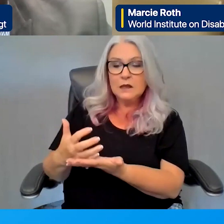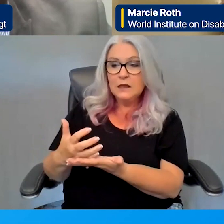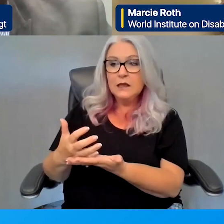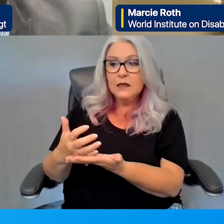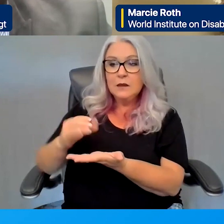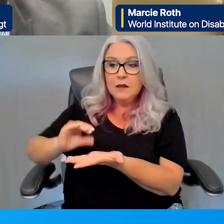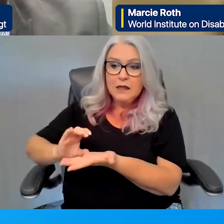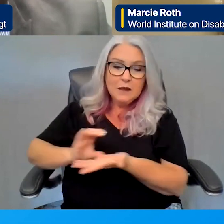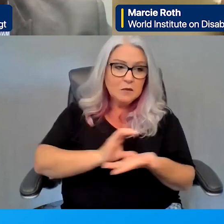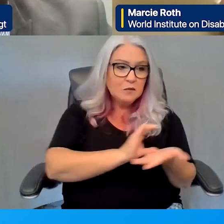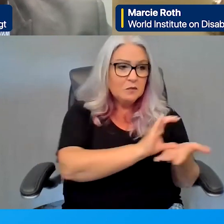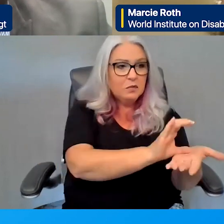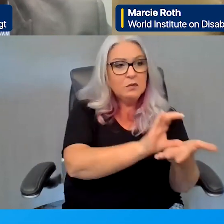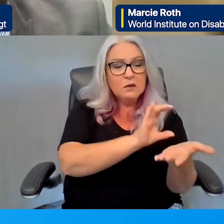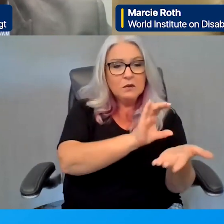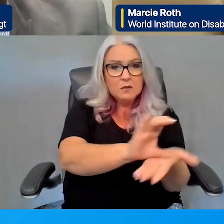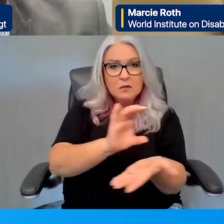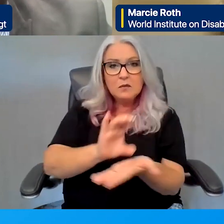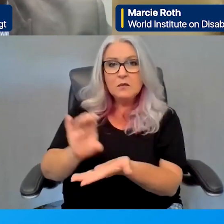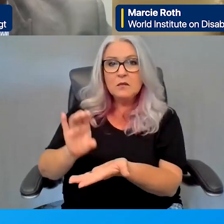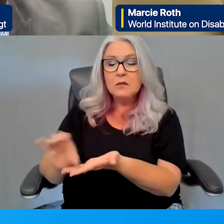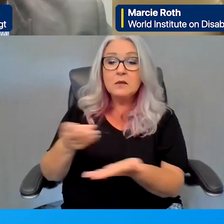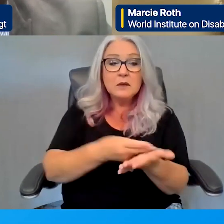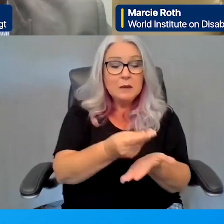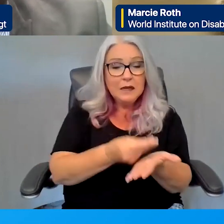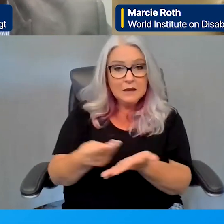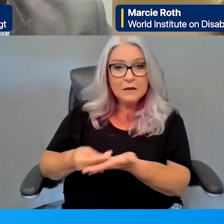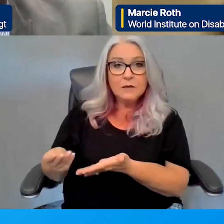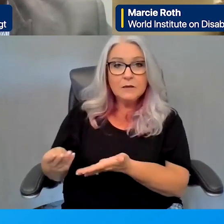appropriately spent. There